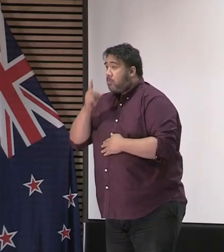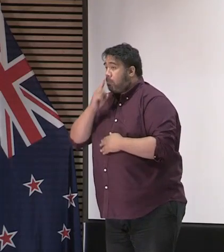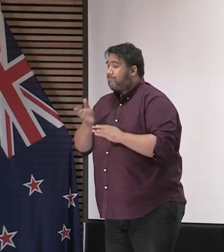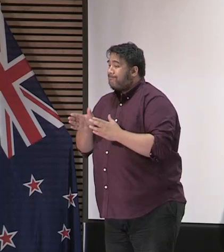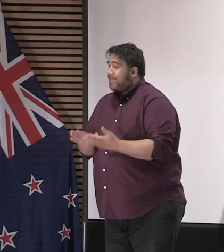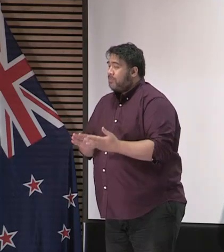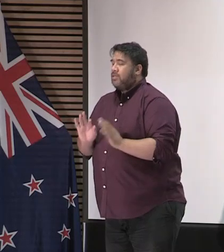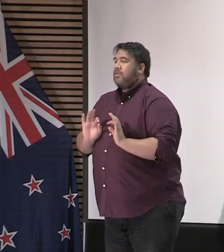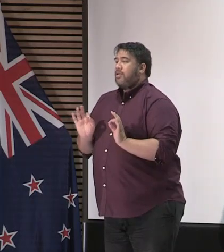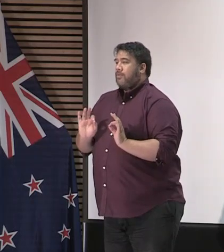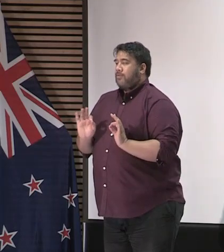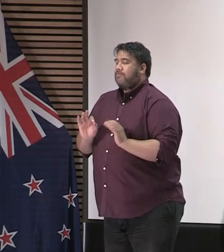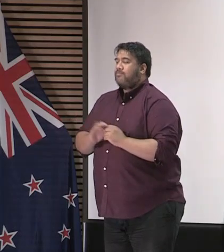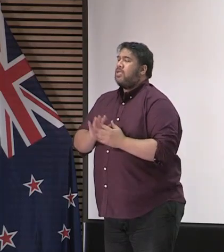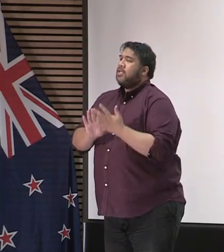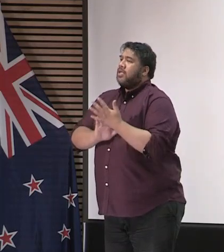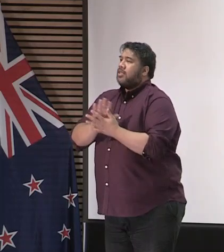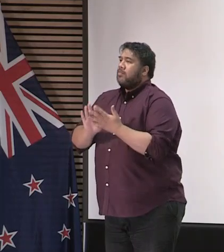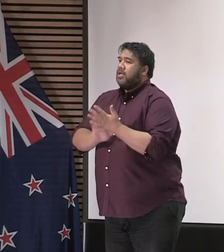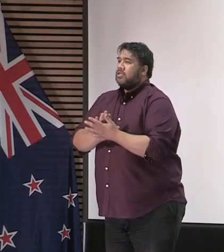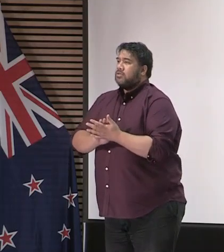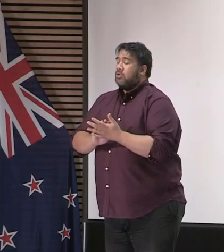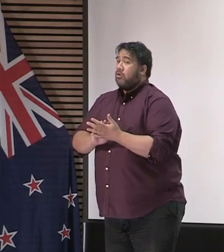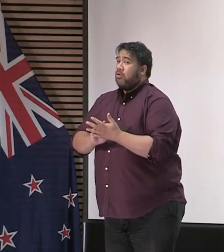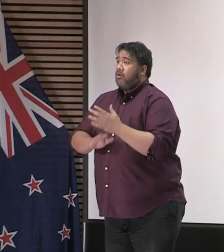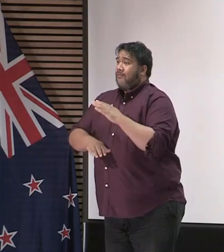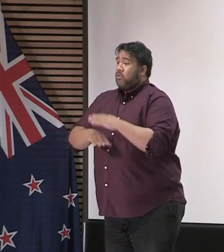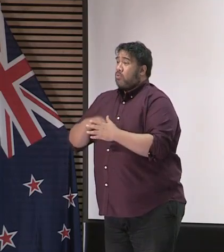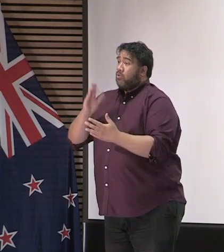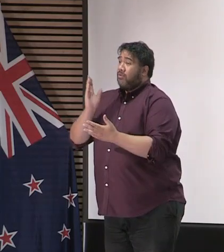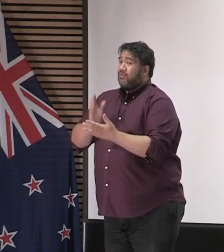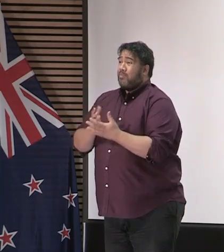1,472. There are no additional